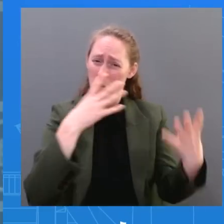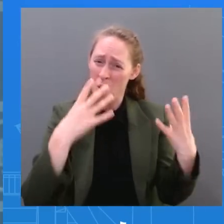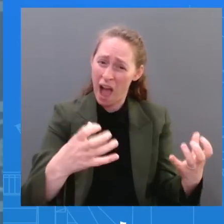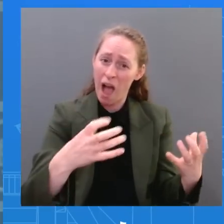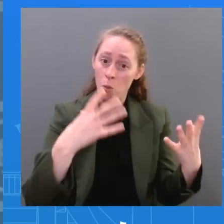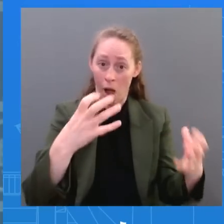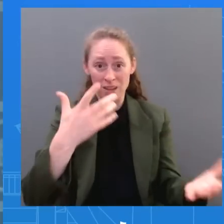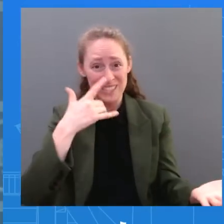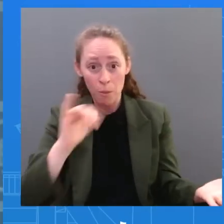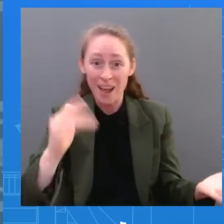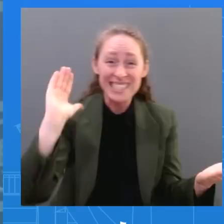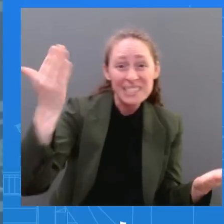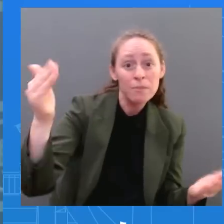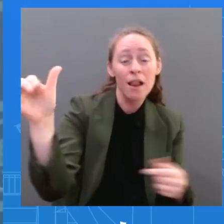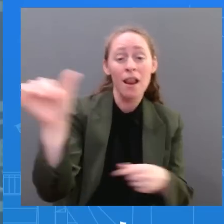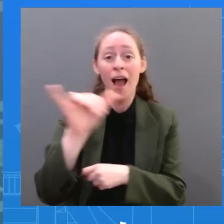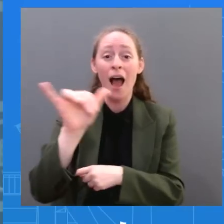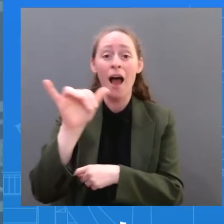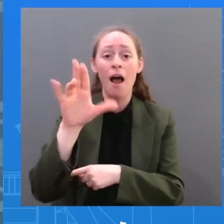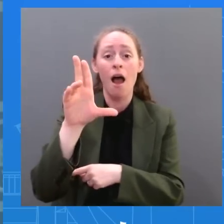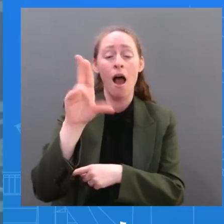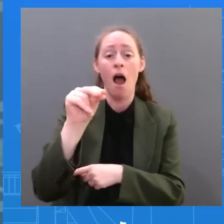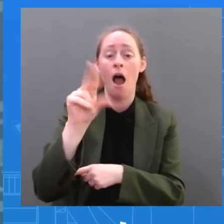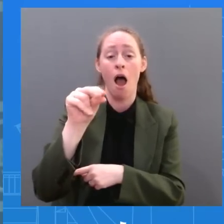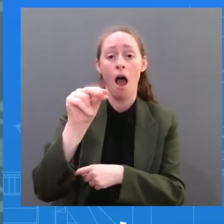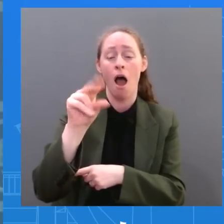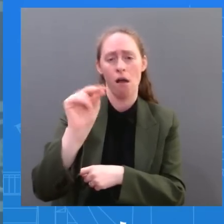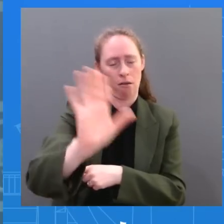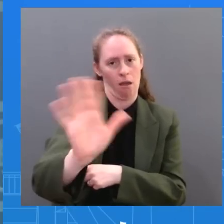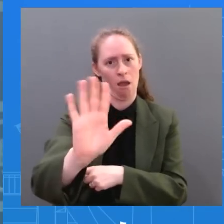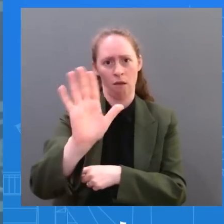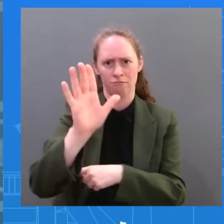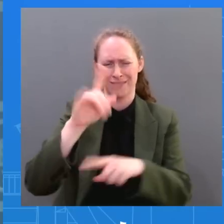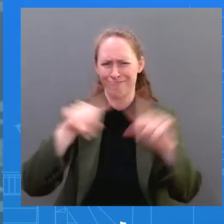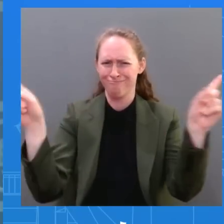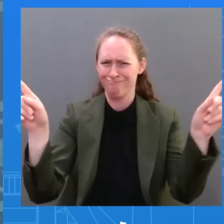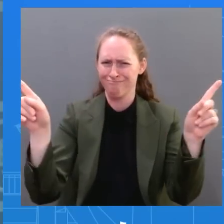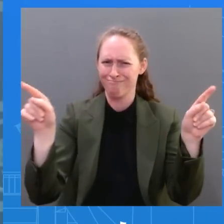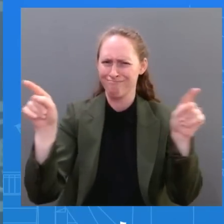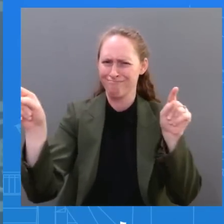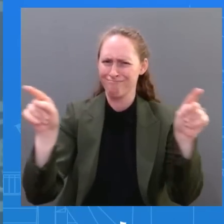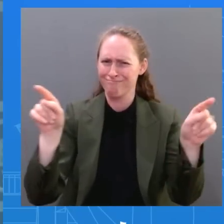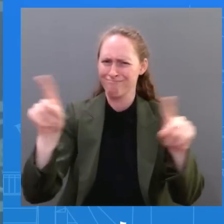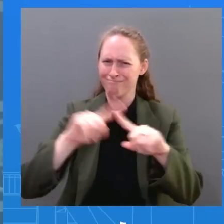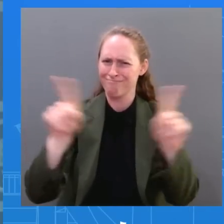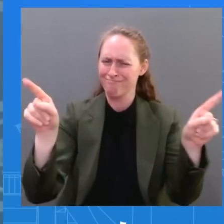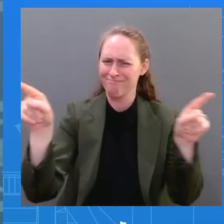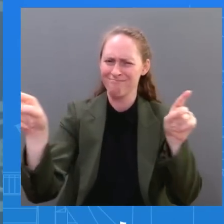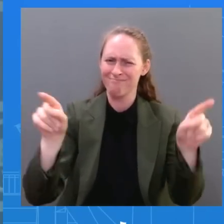Now, fast forward to -- to this President. This President is fighting for women's rights.